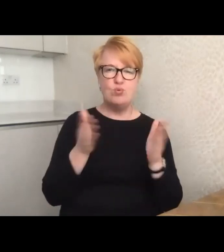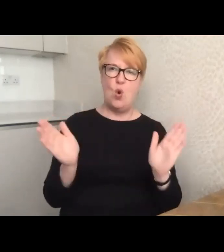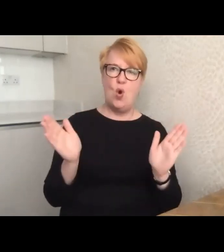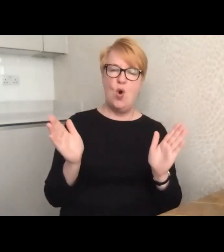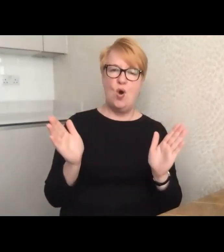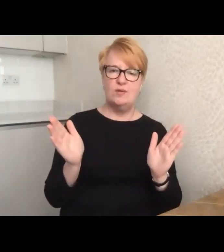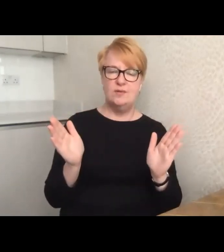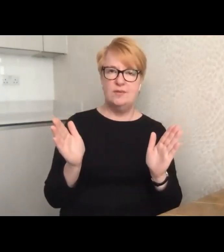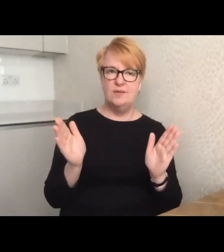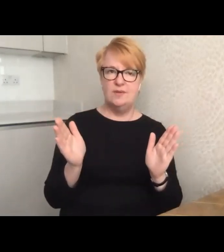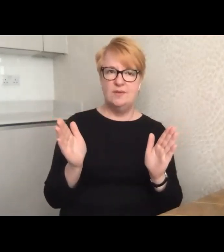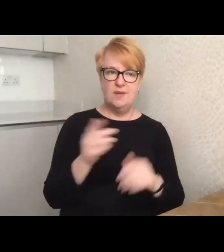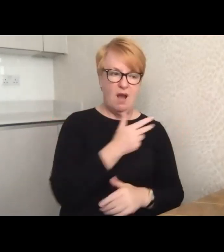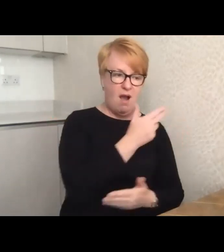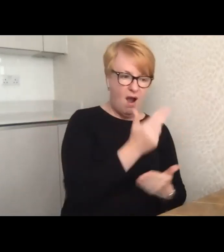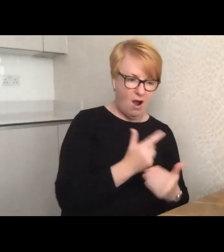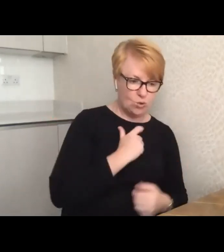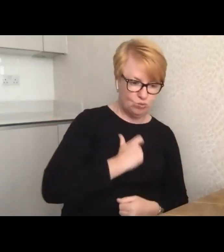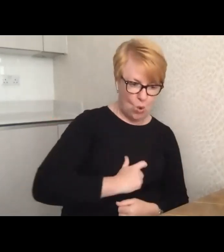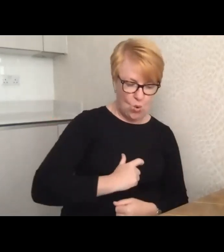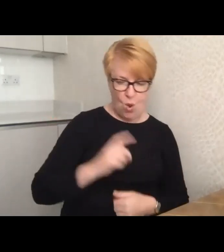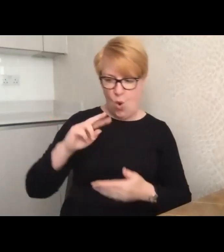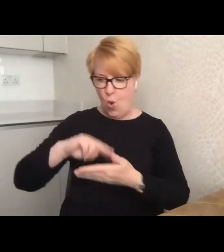artists and arts organisations to form relationships with